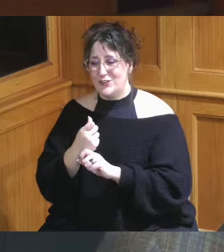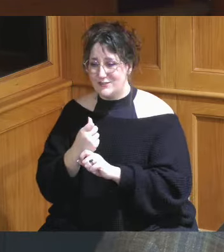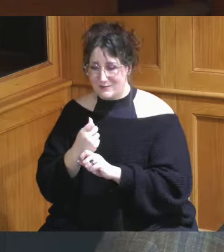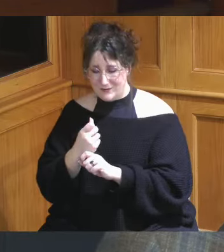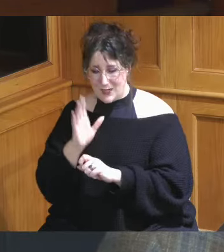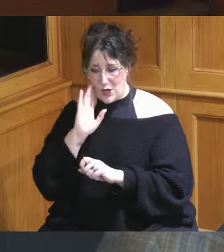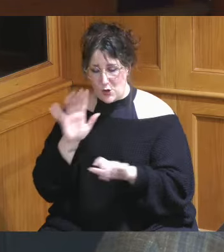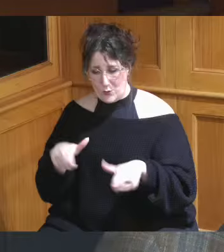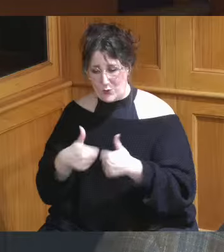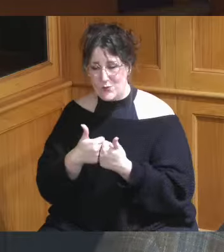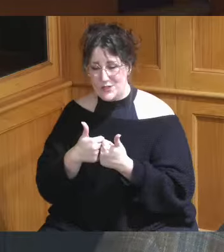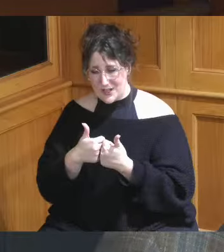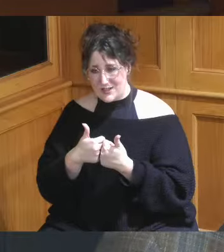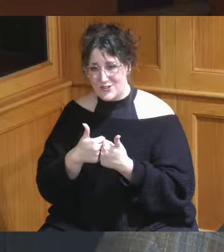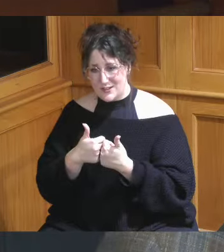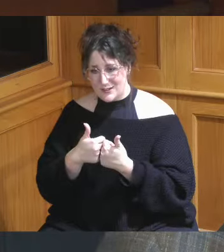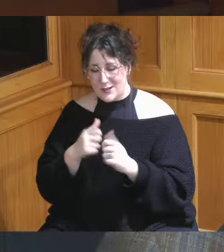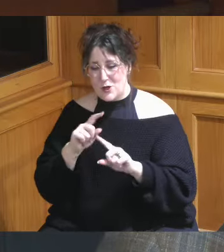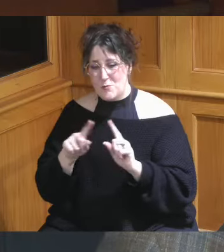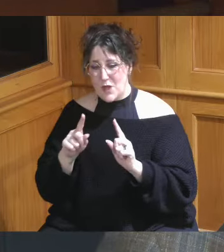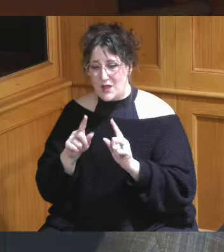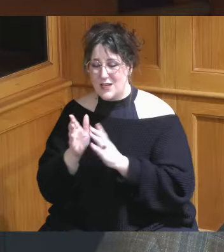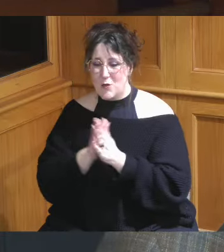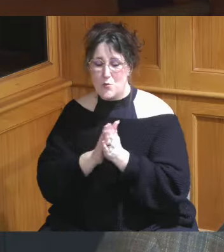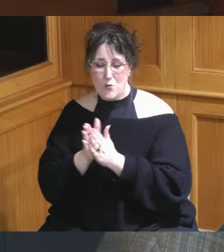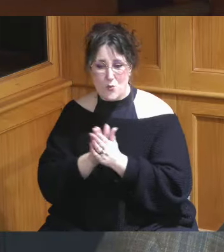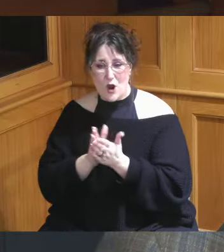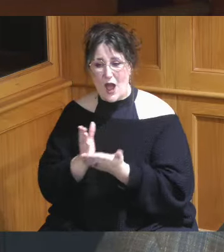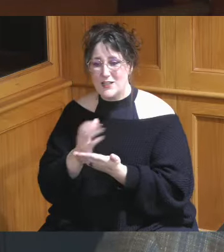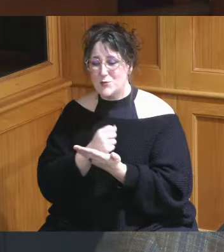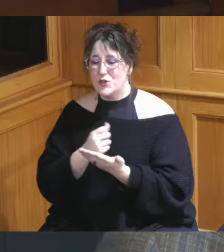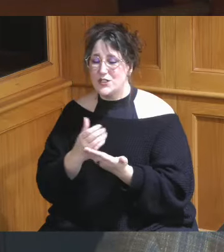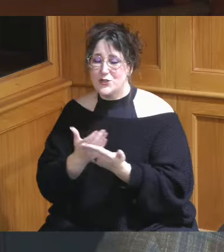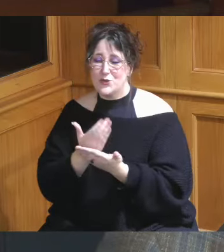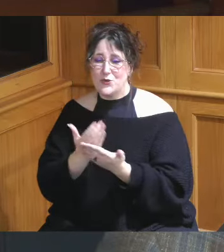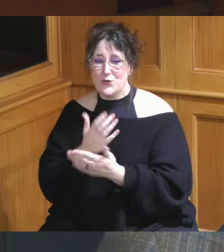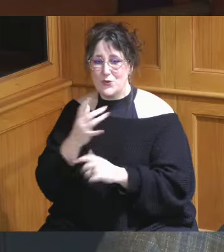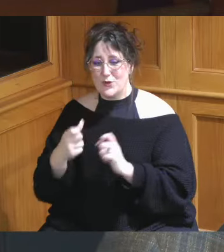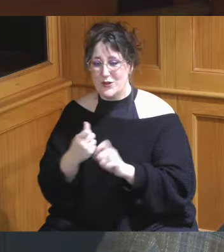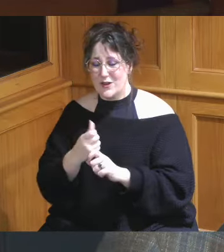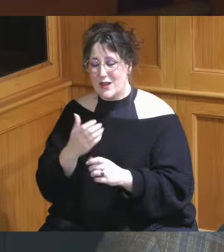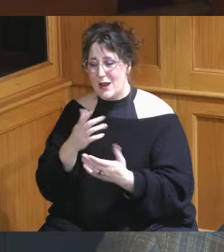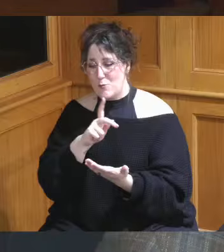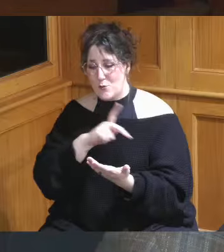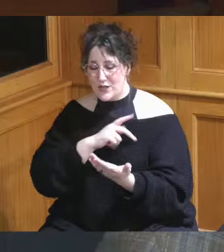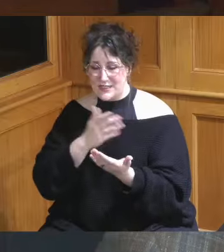challenging, but a prosperous new year. And then I want to personally thank my staff. I had a medical